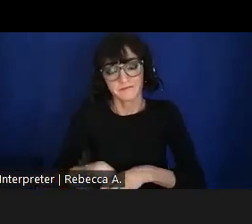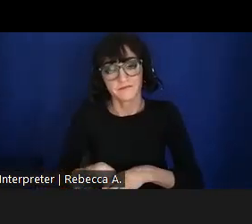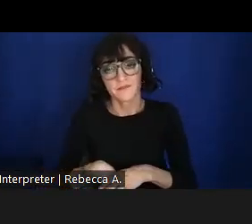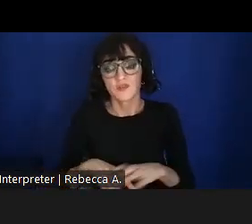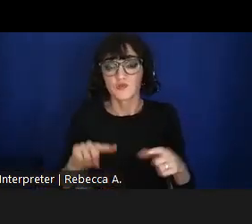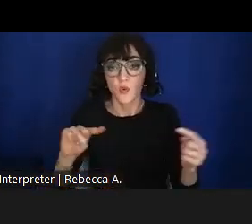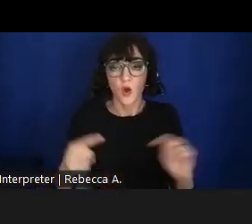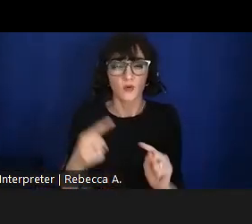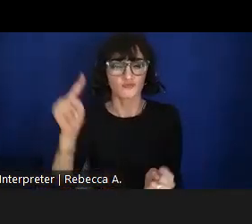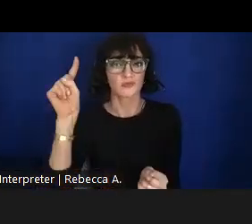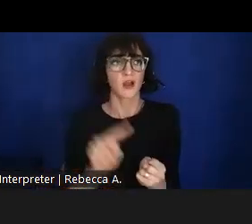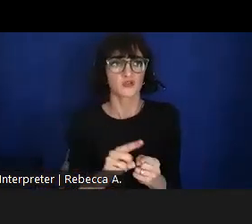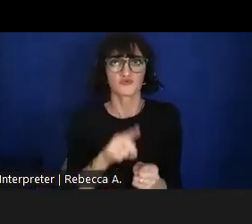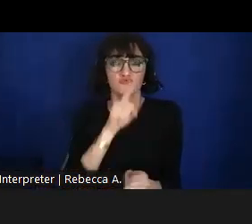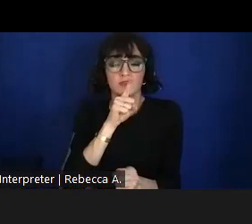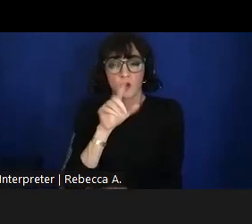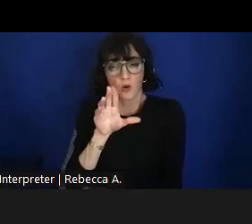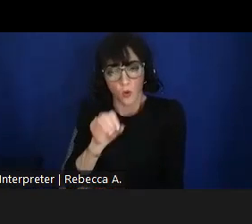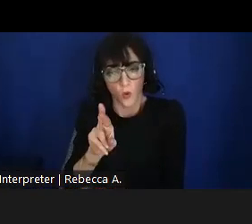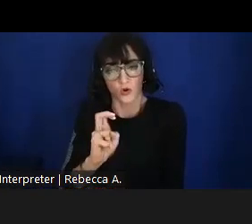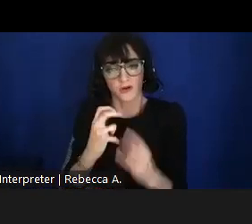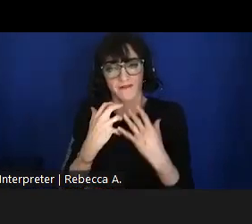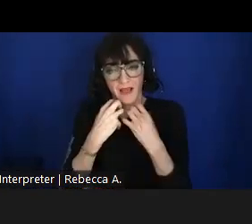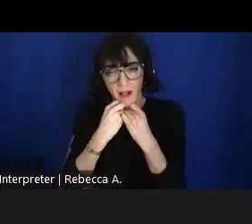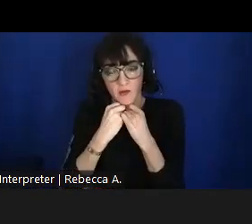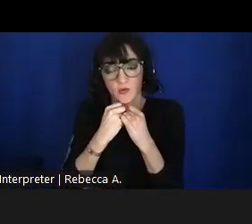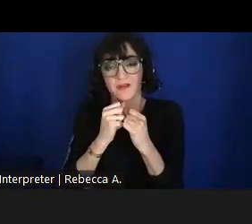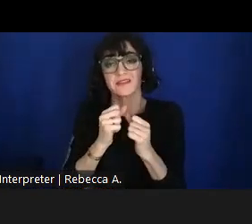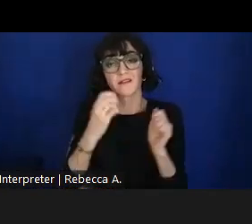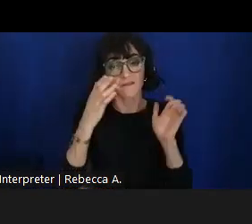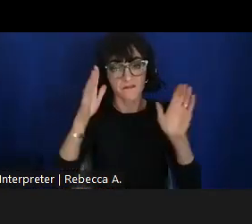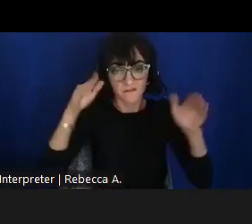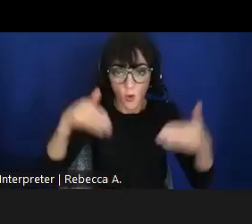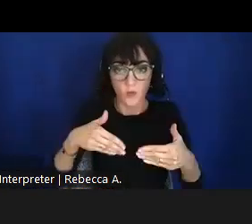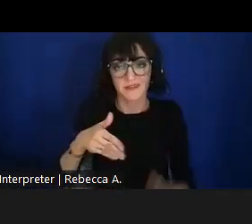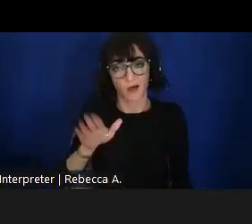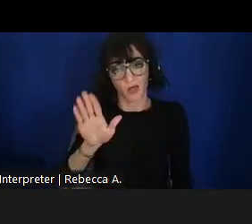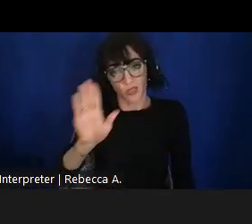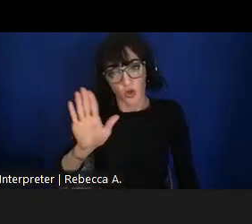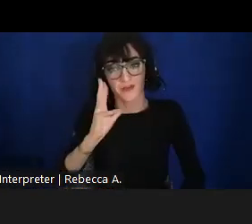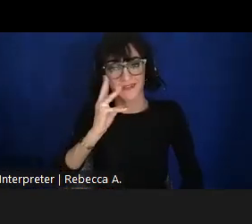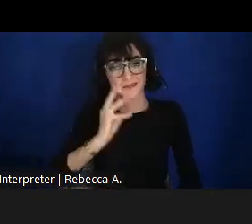that really centering that expertise of lived experience and focusing on what works it's